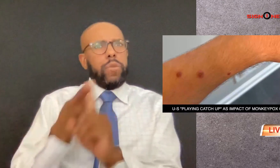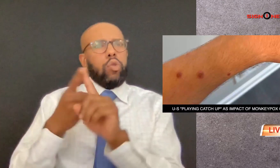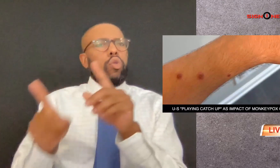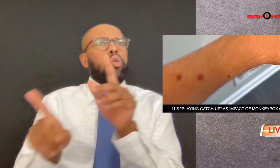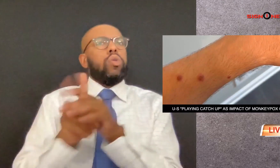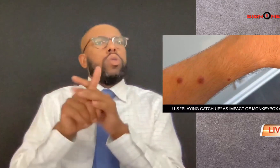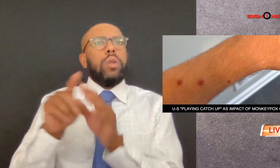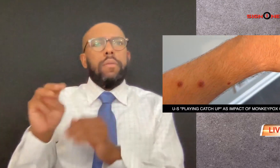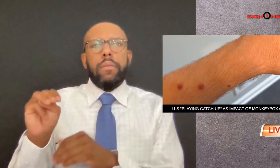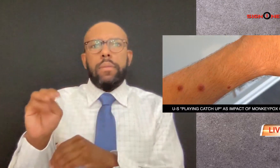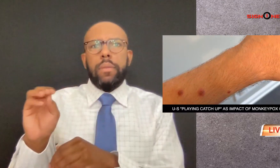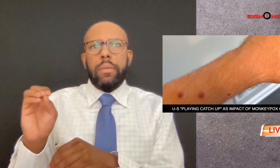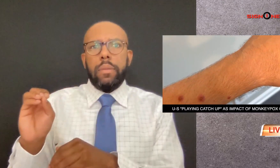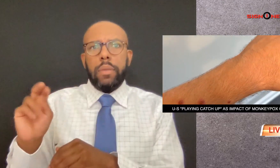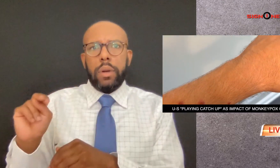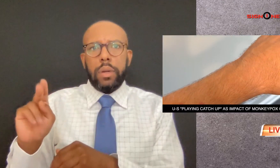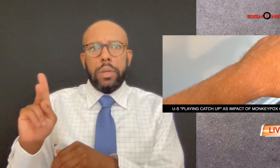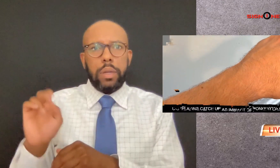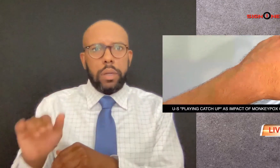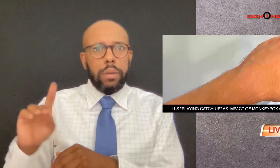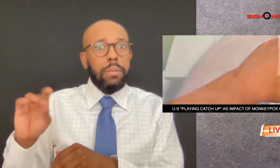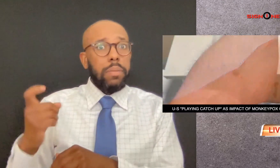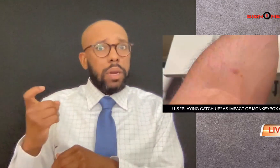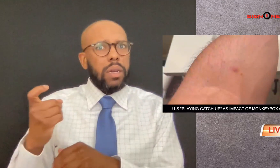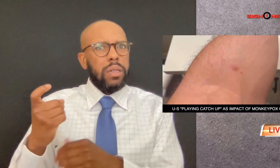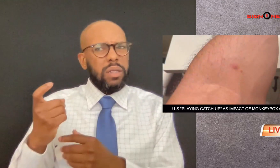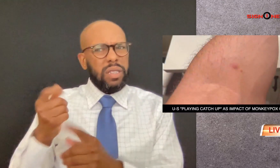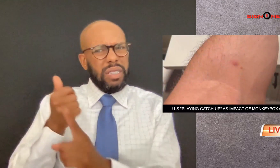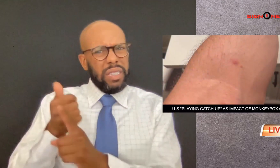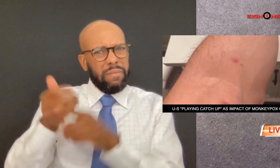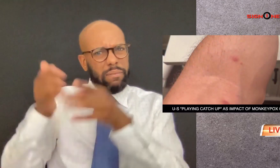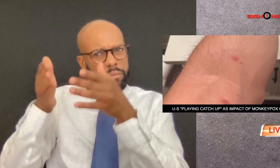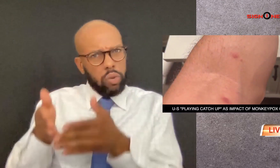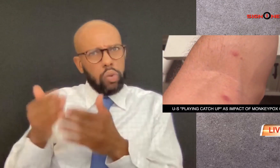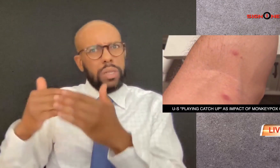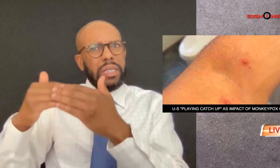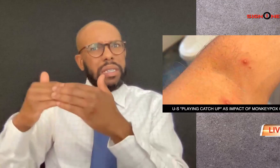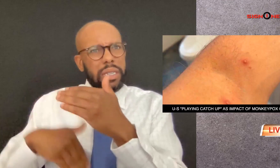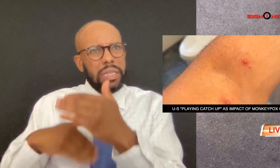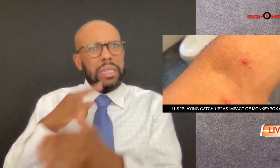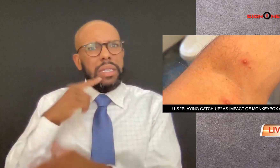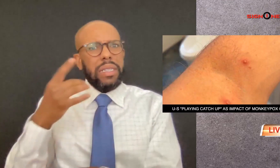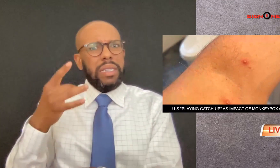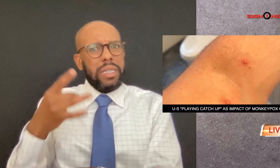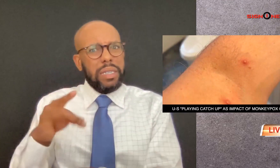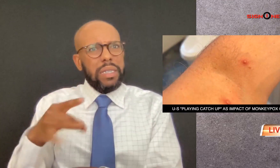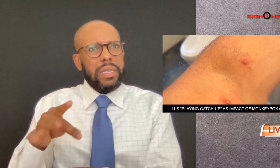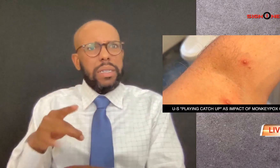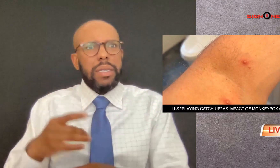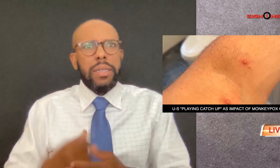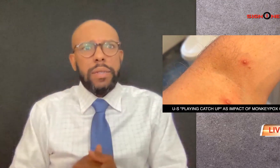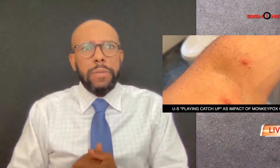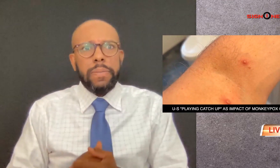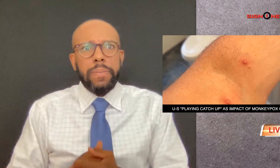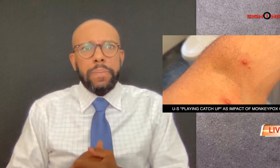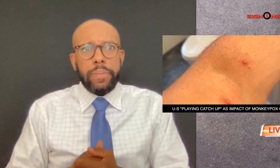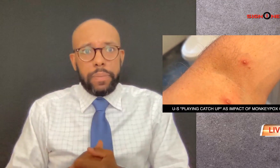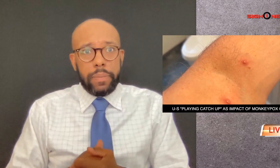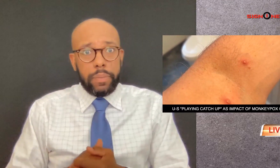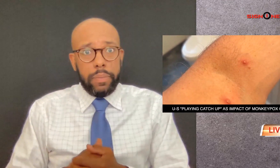in each state In New York state the first monkeypox case of someone under the age of